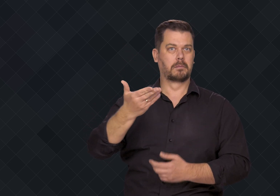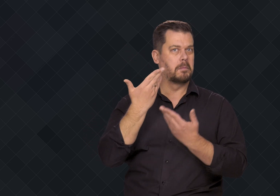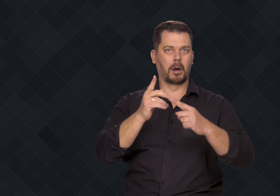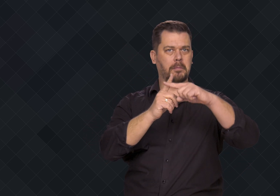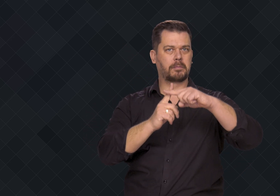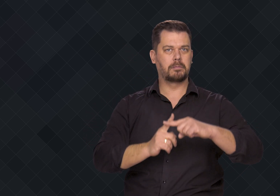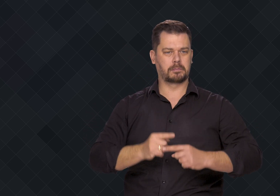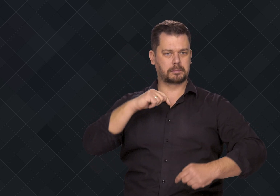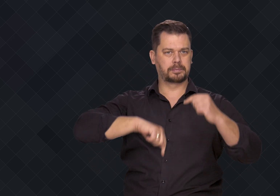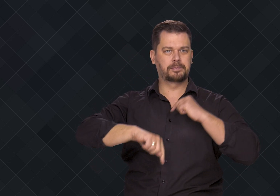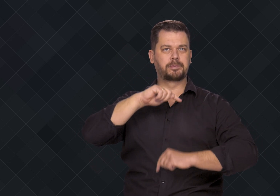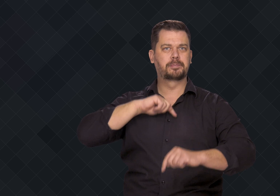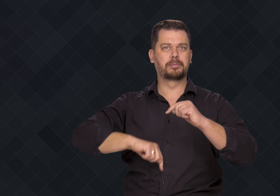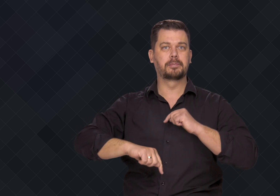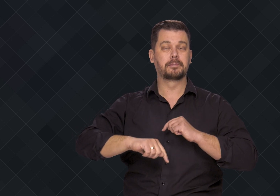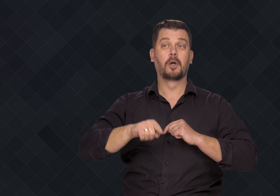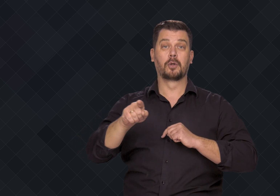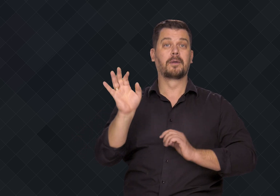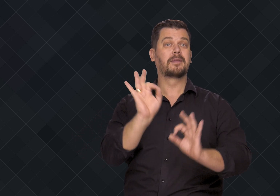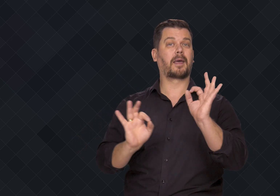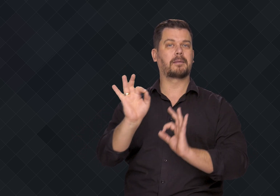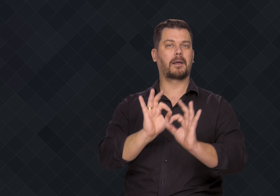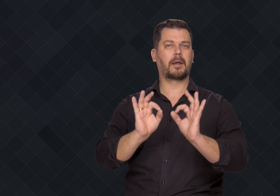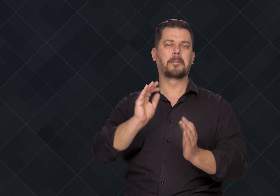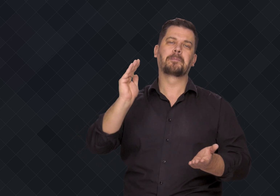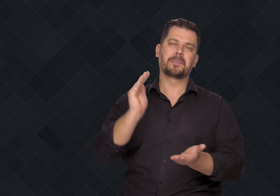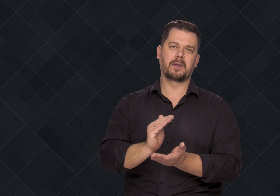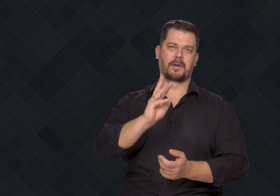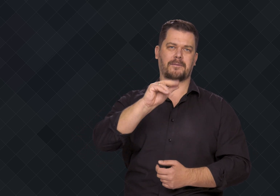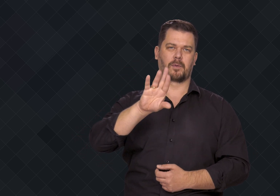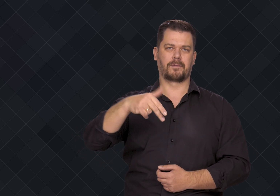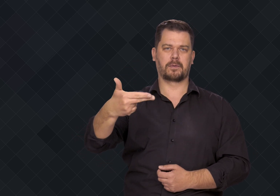and its positive impact on the body. Exactly – the low-carb diet.